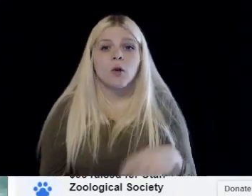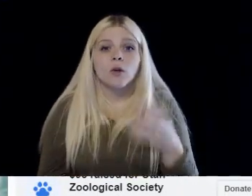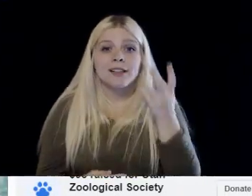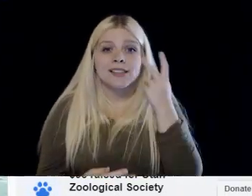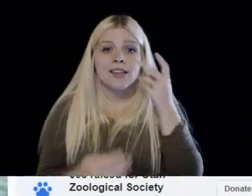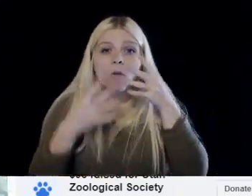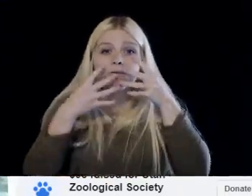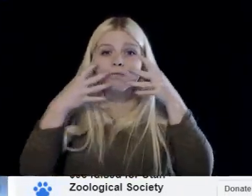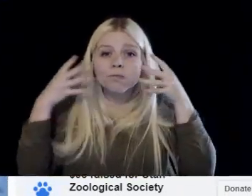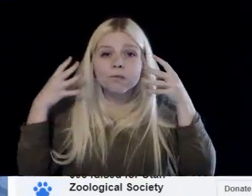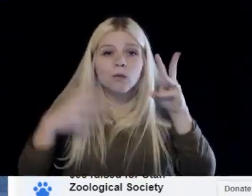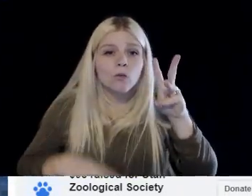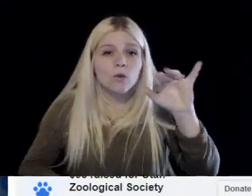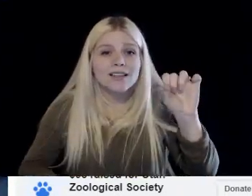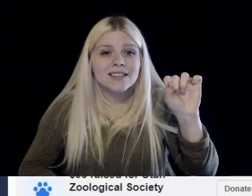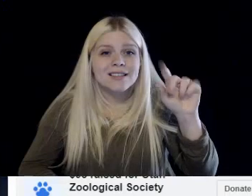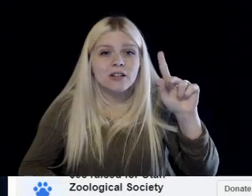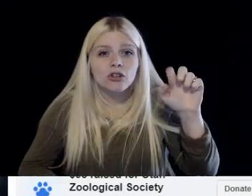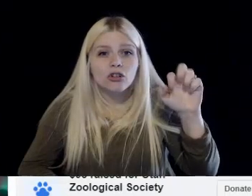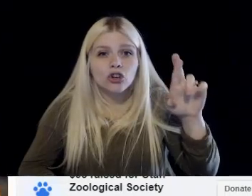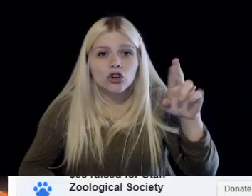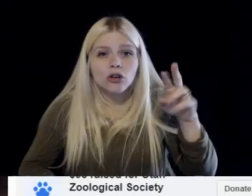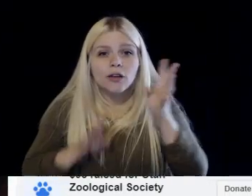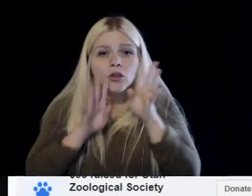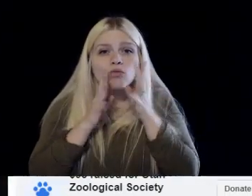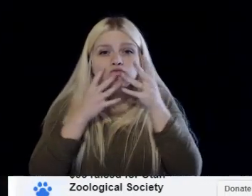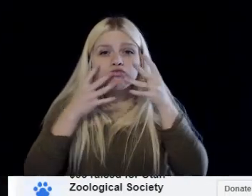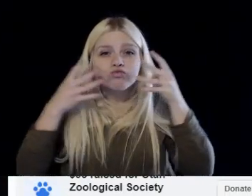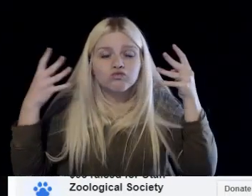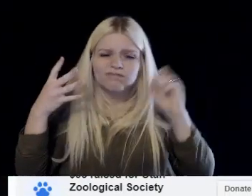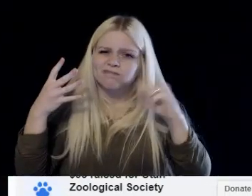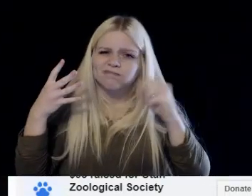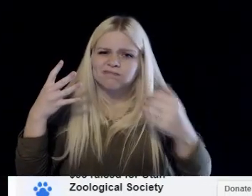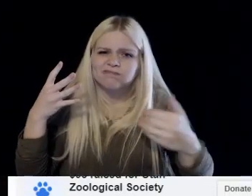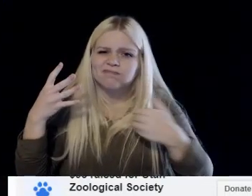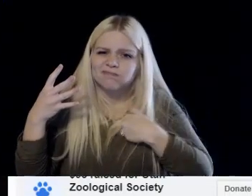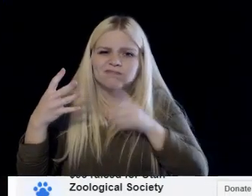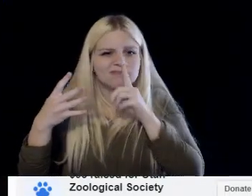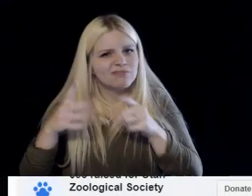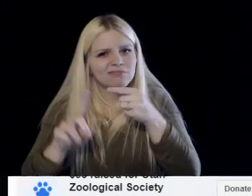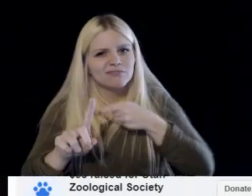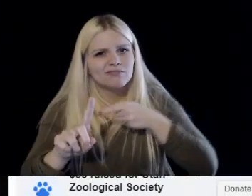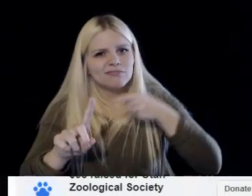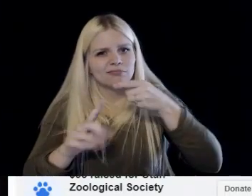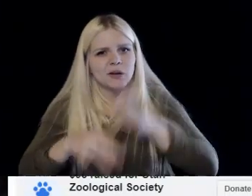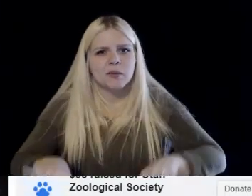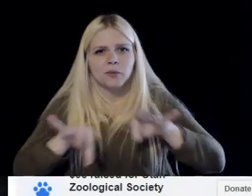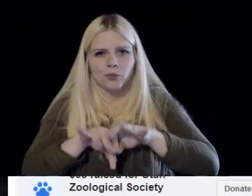believe the answer is "Yes they are." Megan: Yes. So seals and sea lions have extremely specialized whiskers.